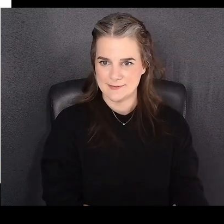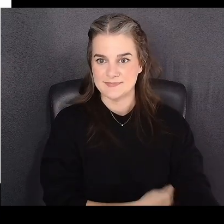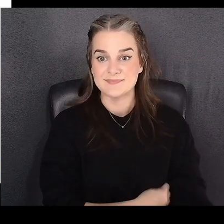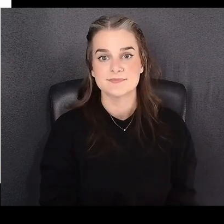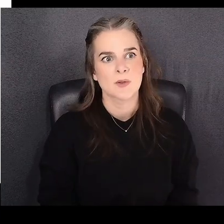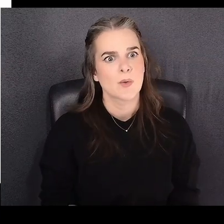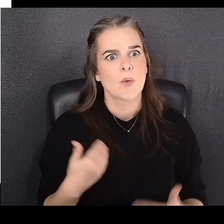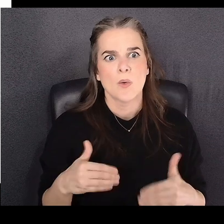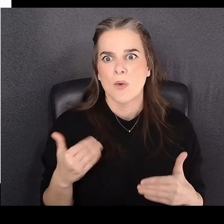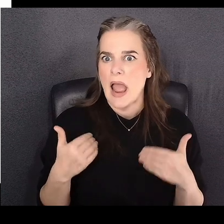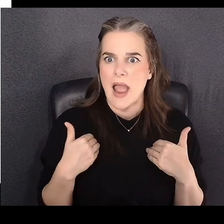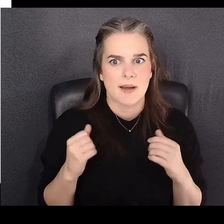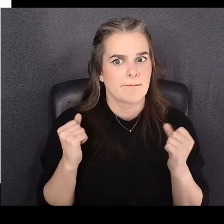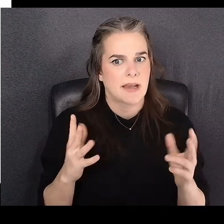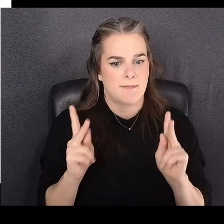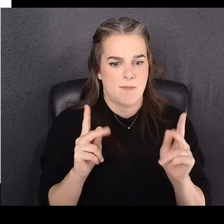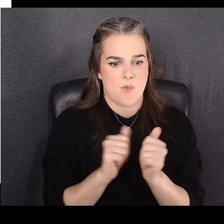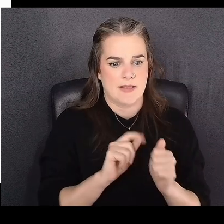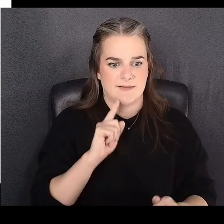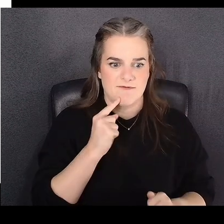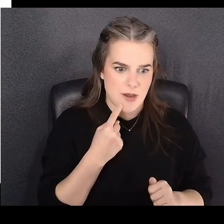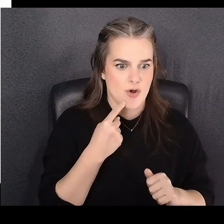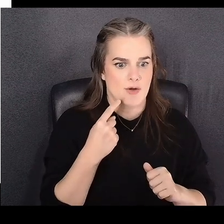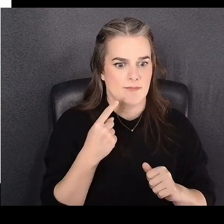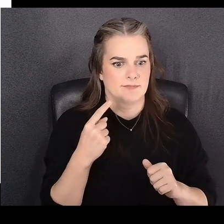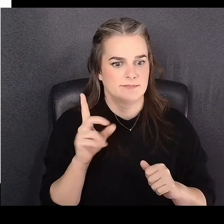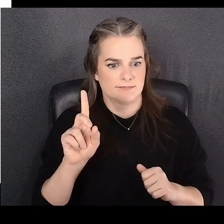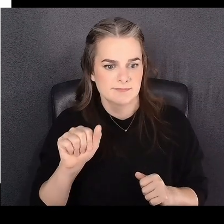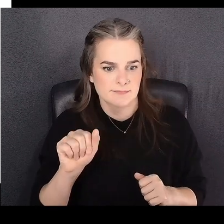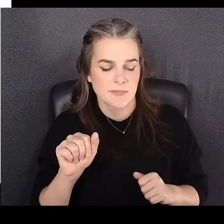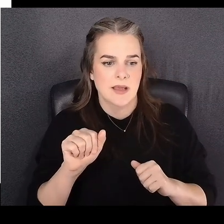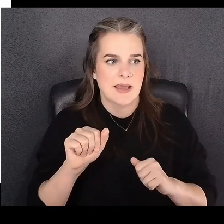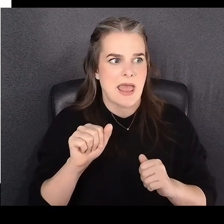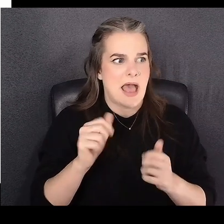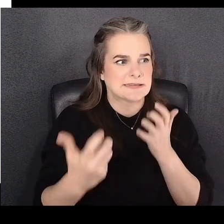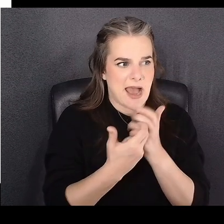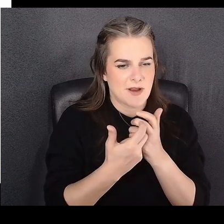and even an adapted brush or a head stick weren't going to be means of access for them.